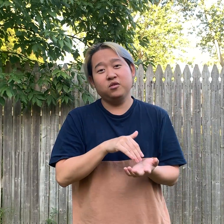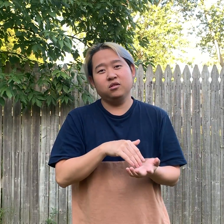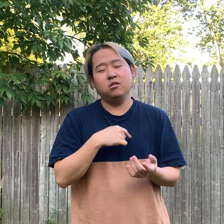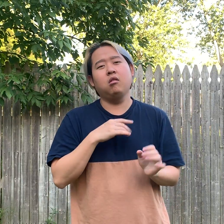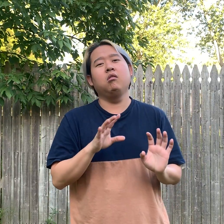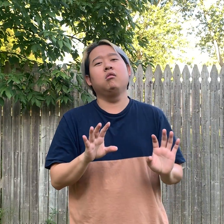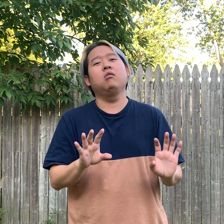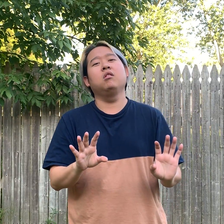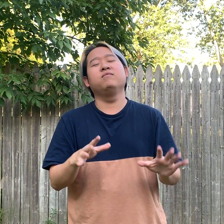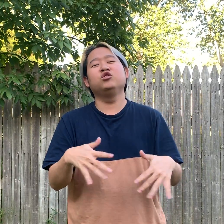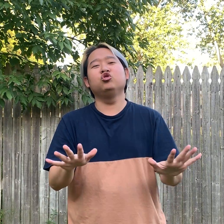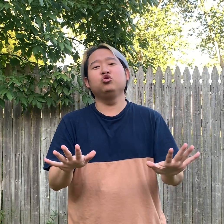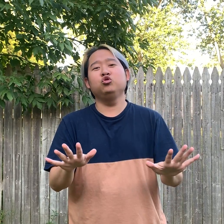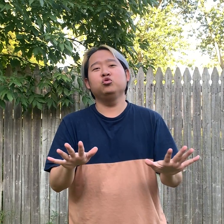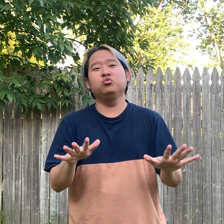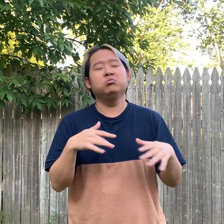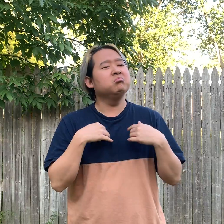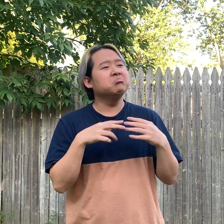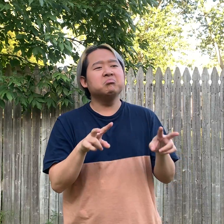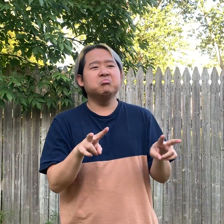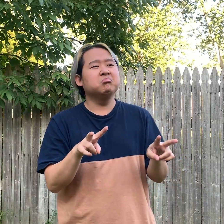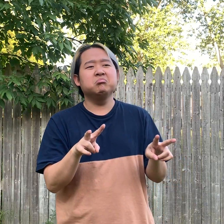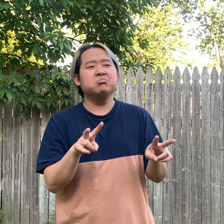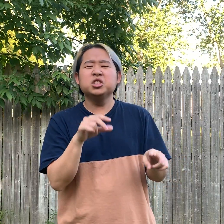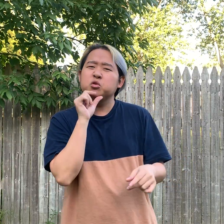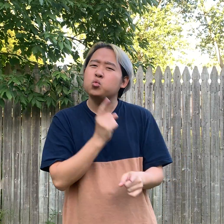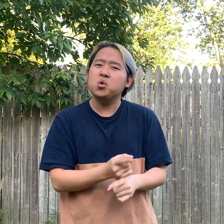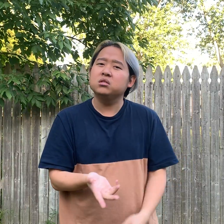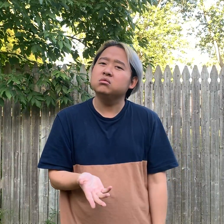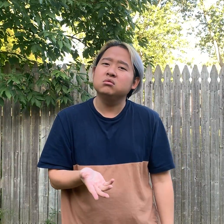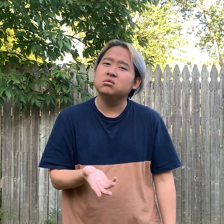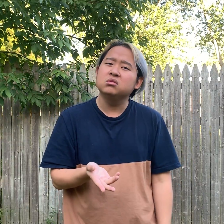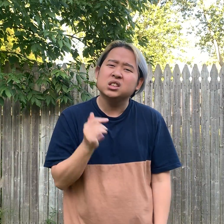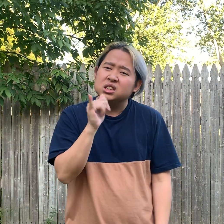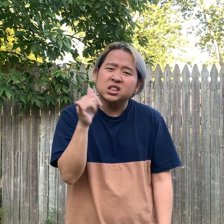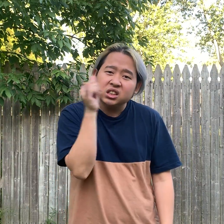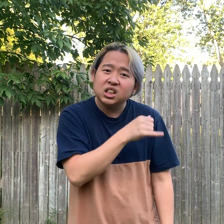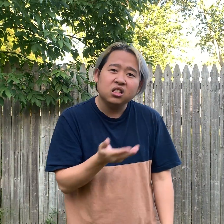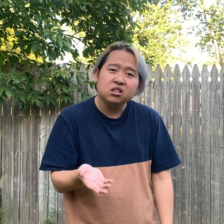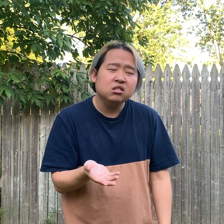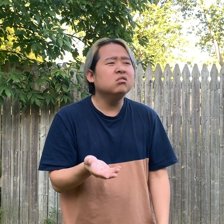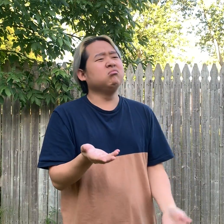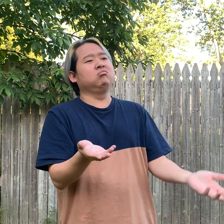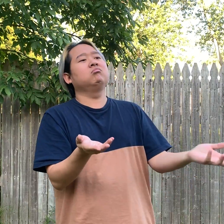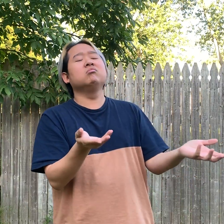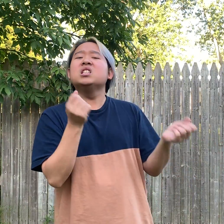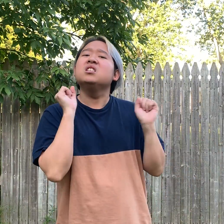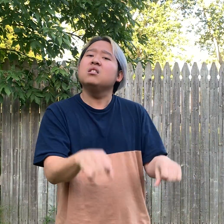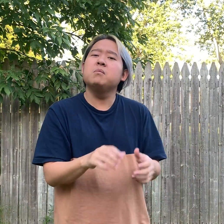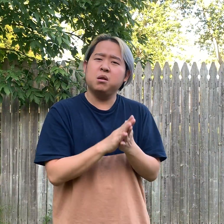I couldn't believe it! After all these years believing that deaf people couldn't become doctors,